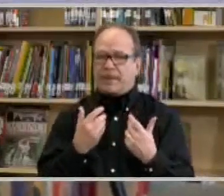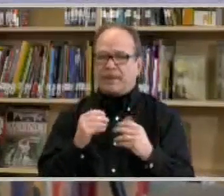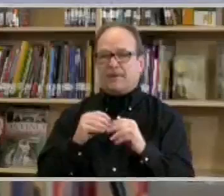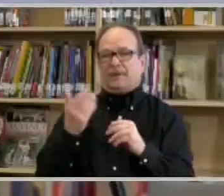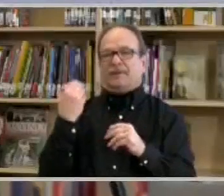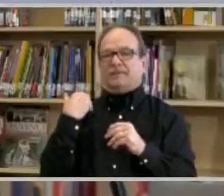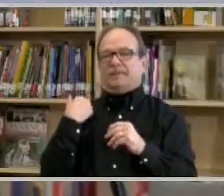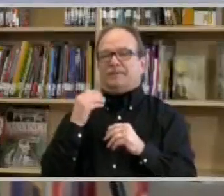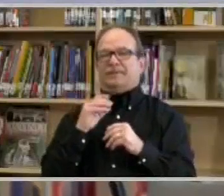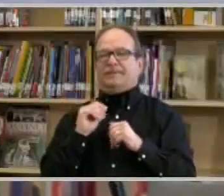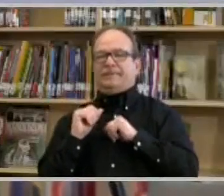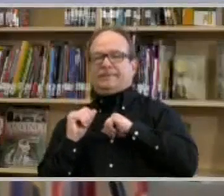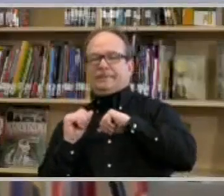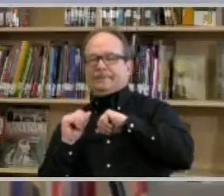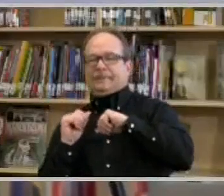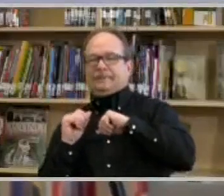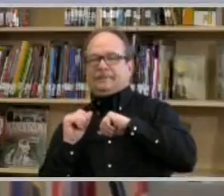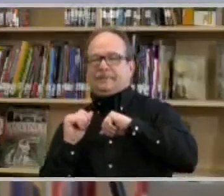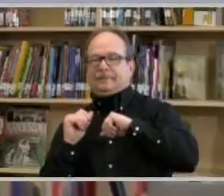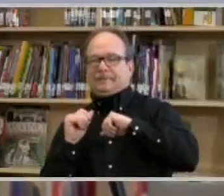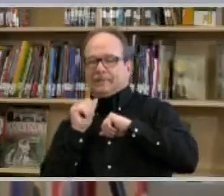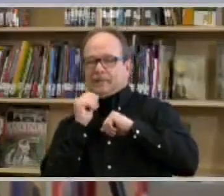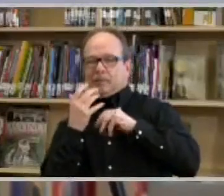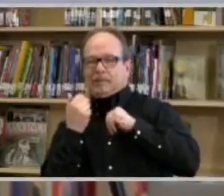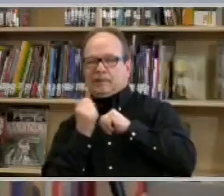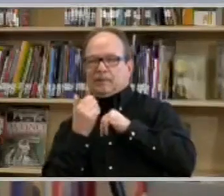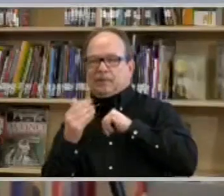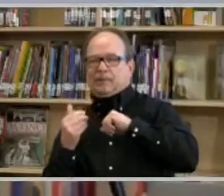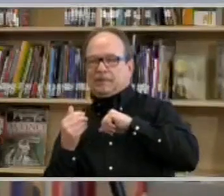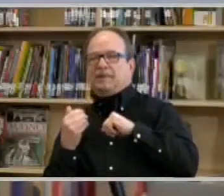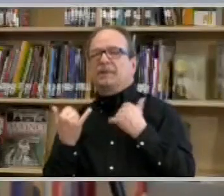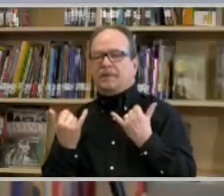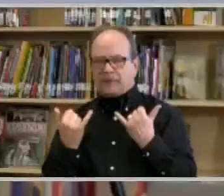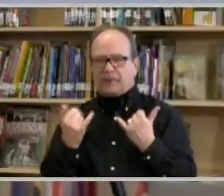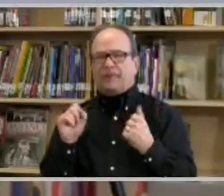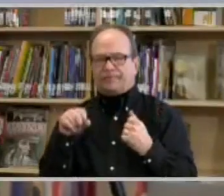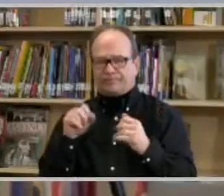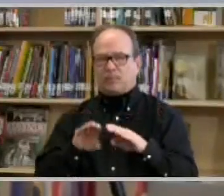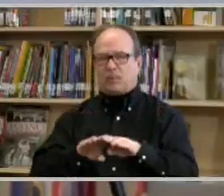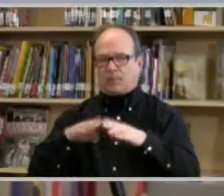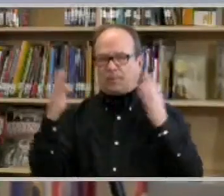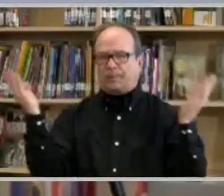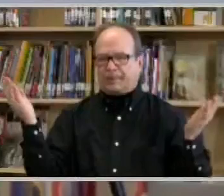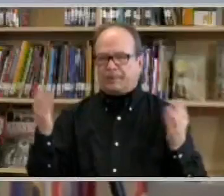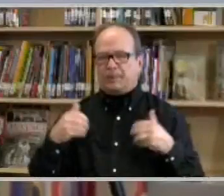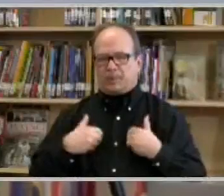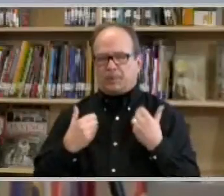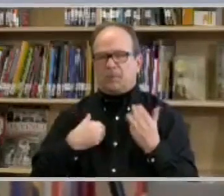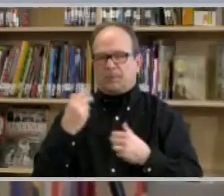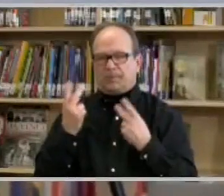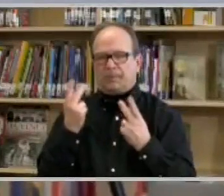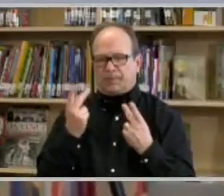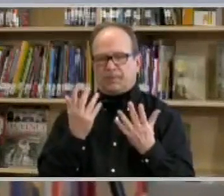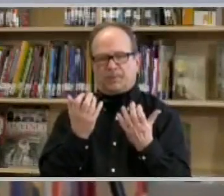POLICE OFFICERS BECAUSE IN THE PAST, THERE HASN'T BEEN. BUT NOW THAT OLDER GENERATIONS